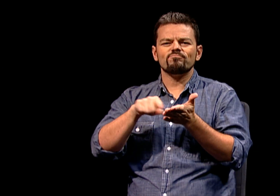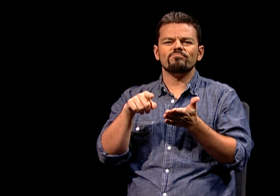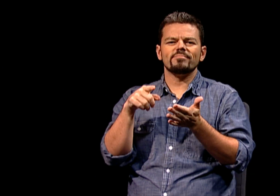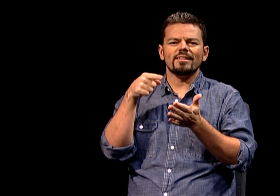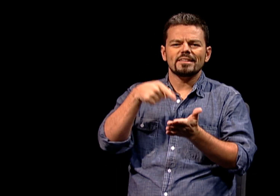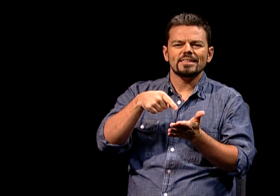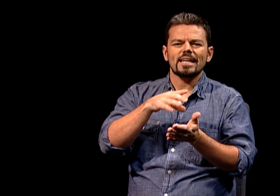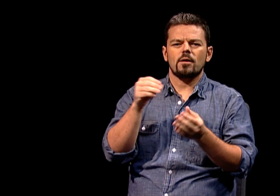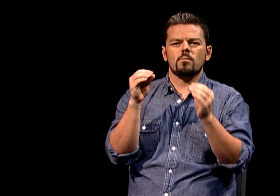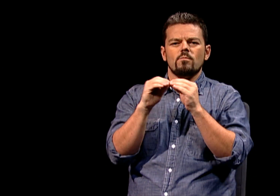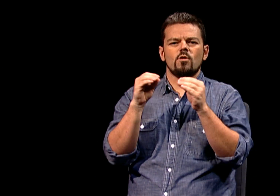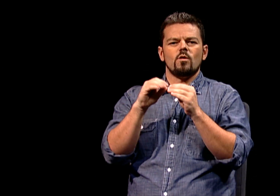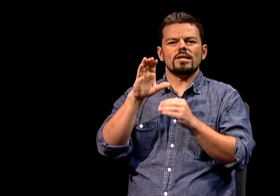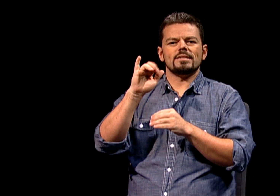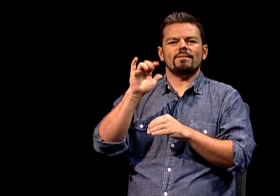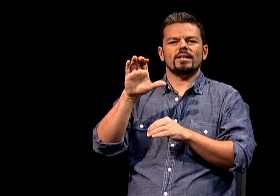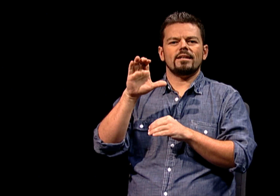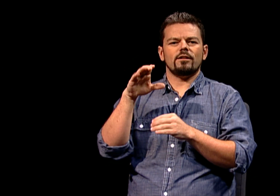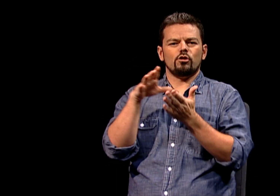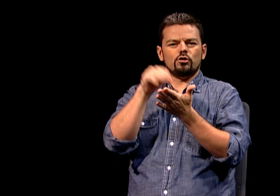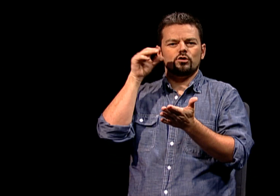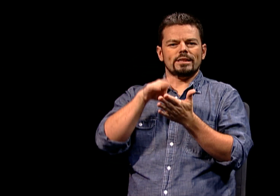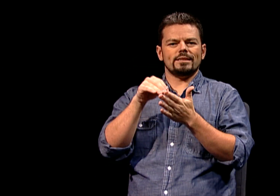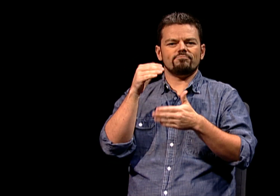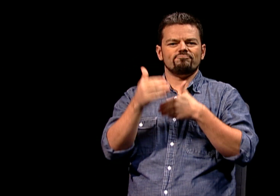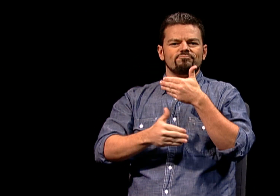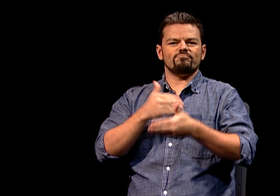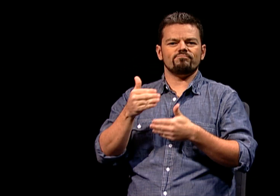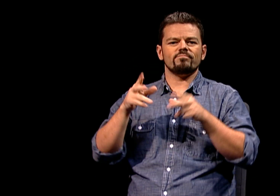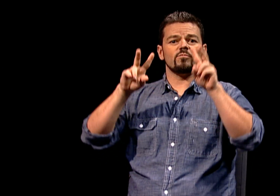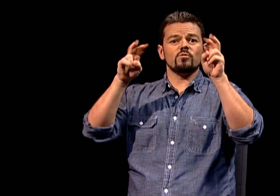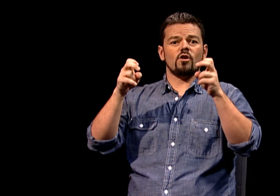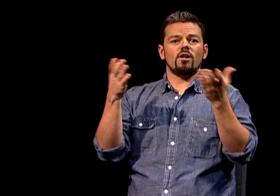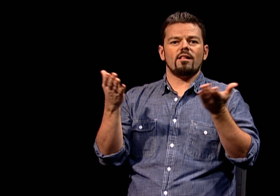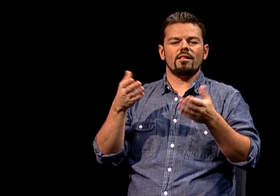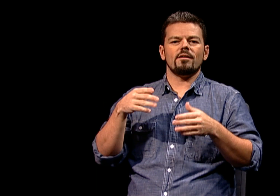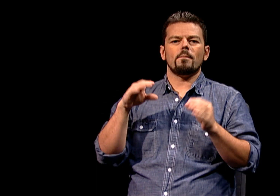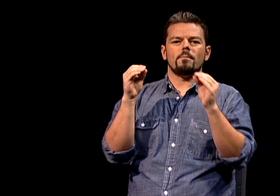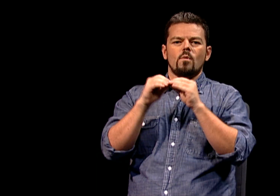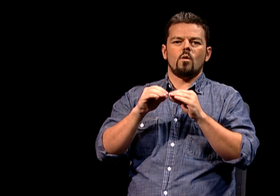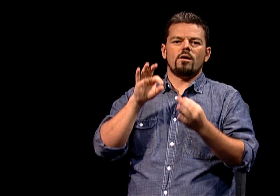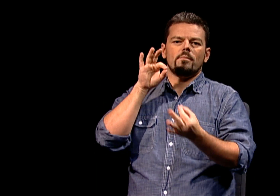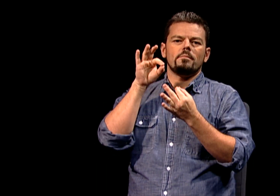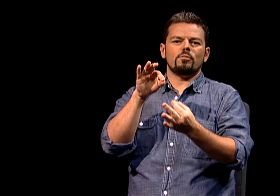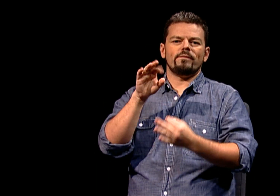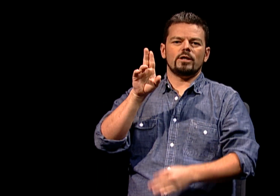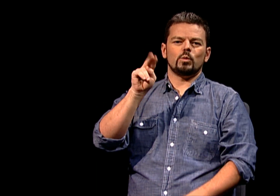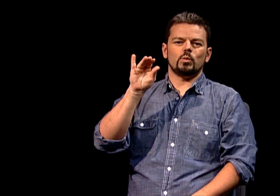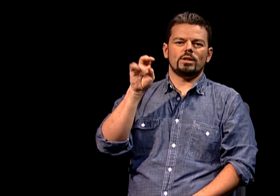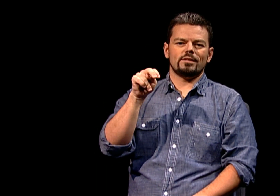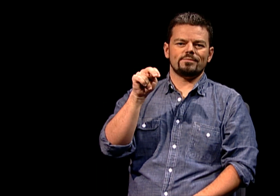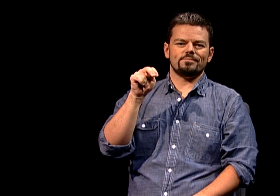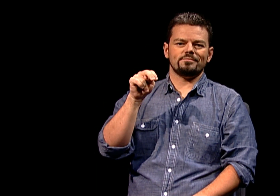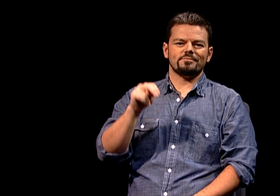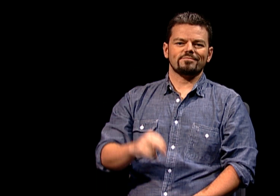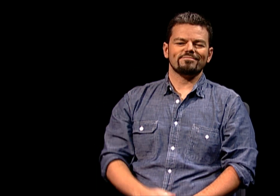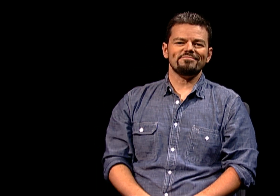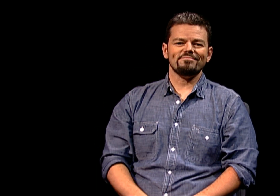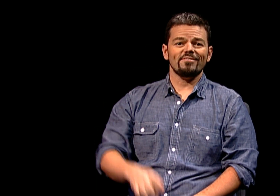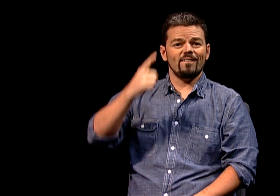AND THE AMERICAN PEOPLE. WE'LL EXPLORE ALL THIS AND MORE IN CIVIC LEARNING SEGMENTS WE CALL,